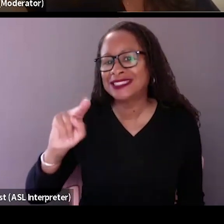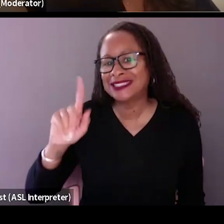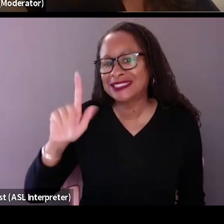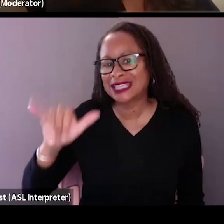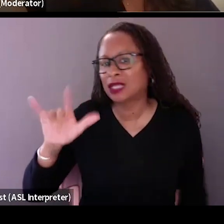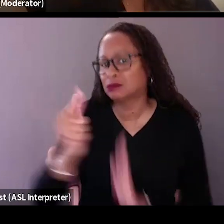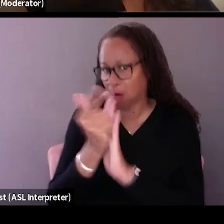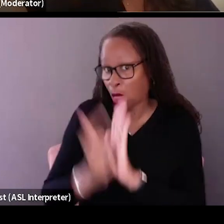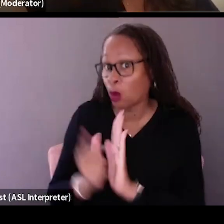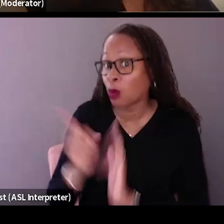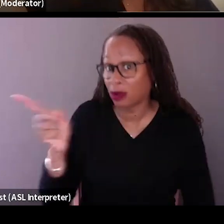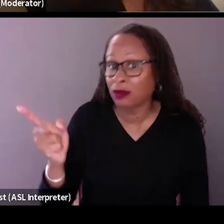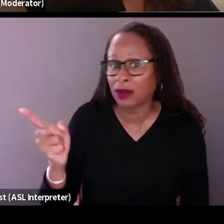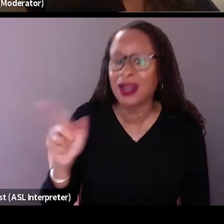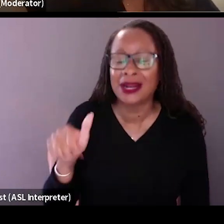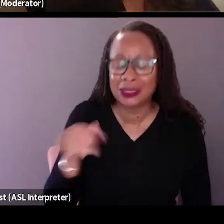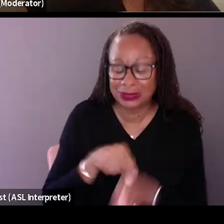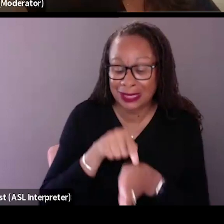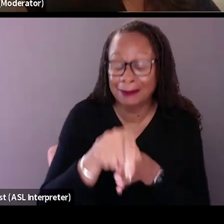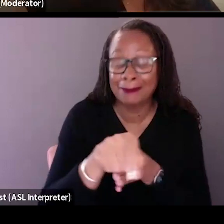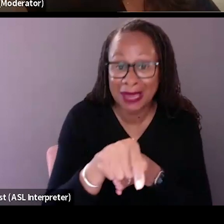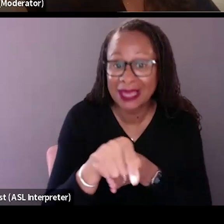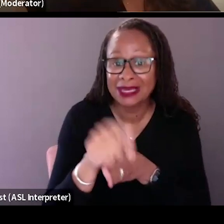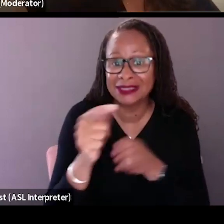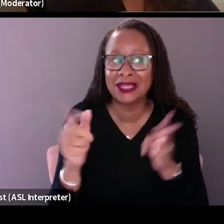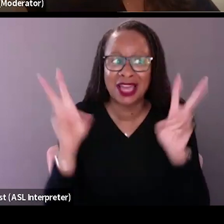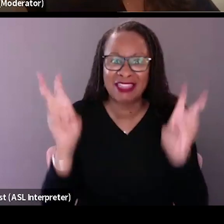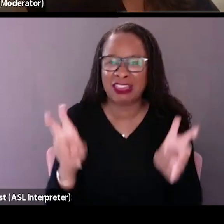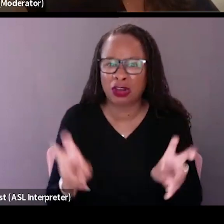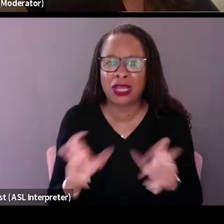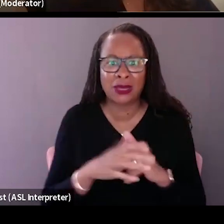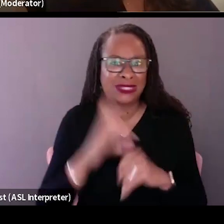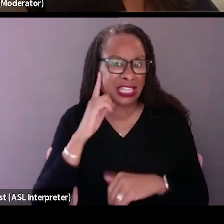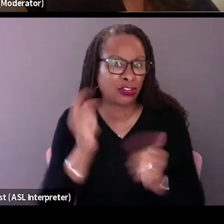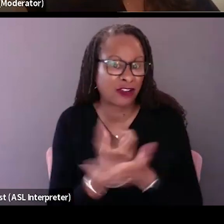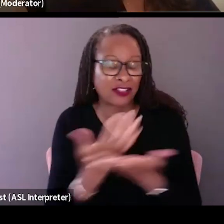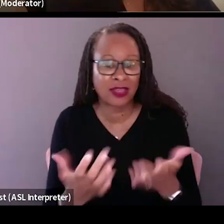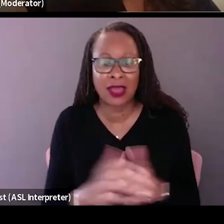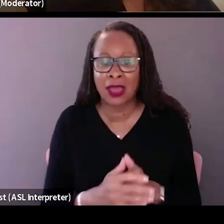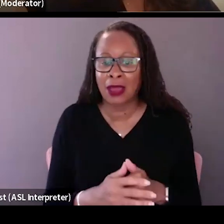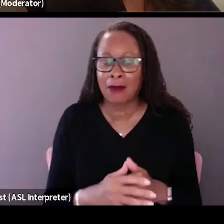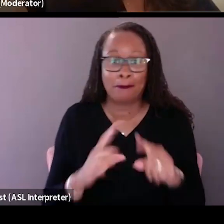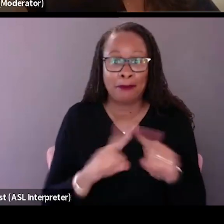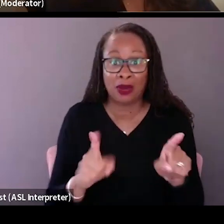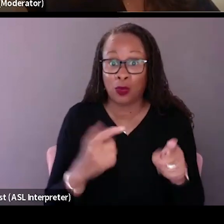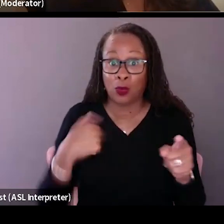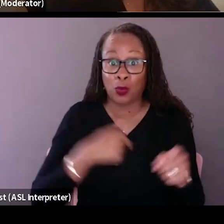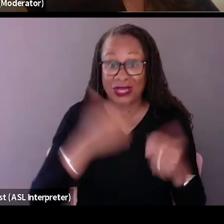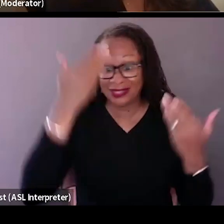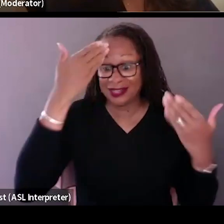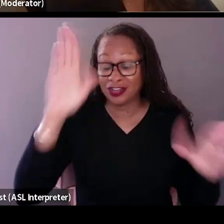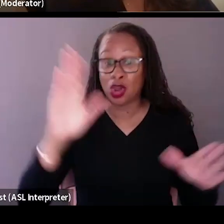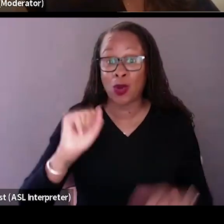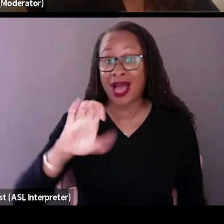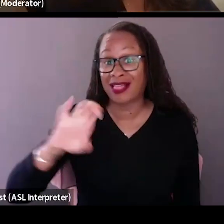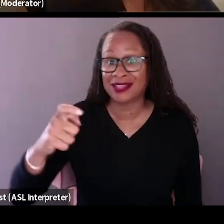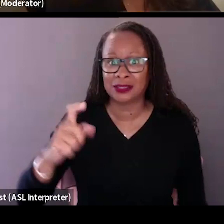he was the main theory and all this stuff, but like we didn't know the stuff about Alec saying, the first thing he said was, "This is about the boat.